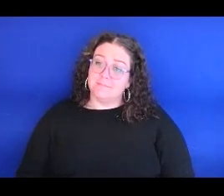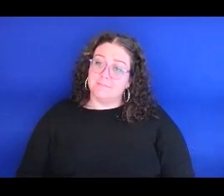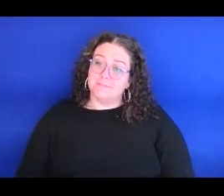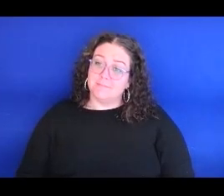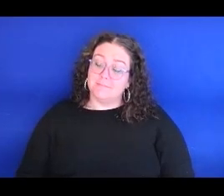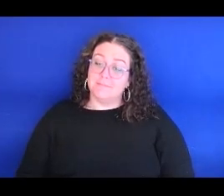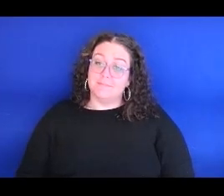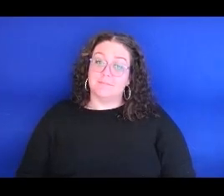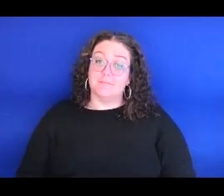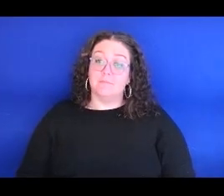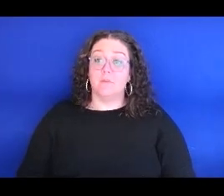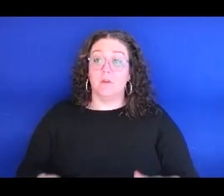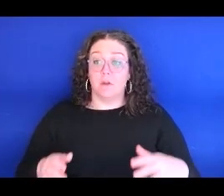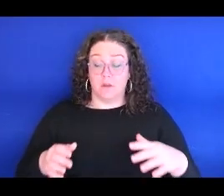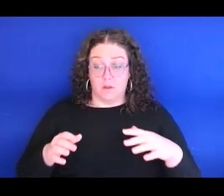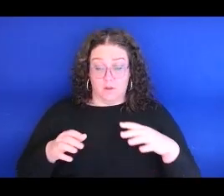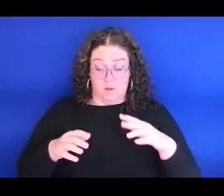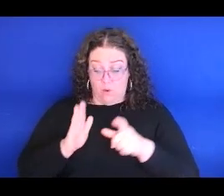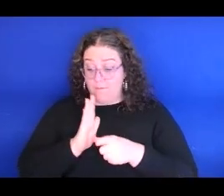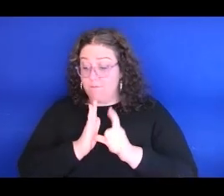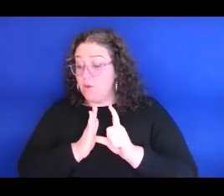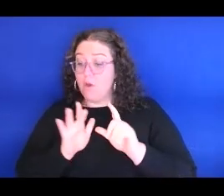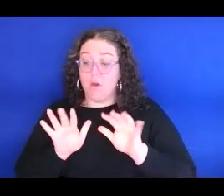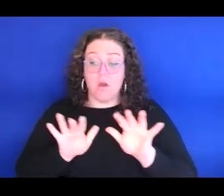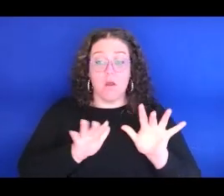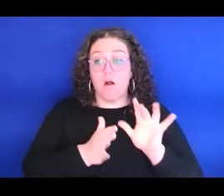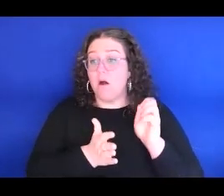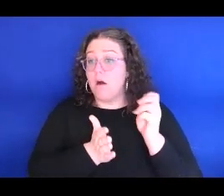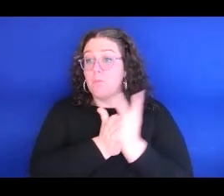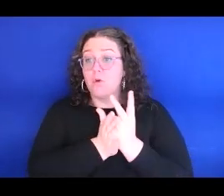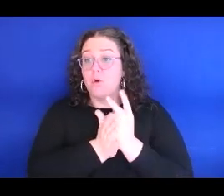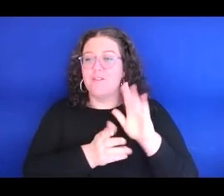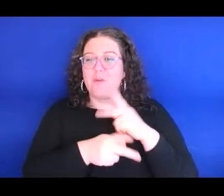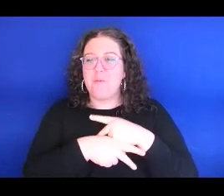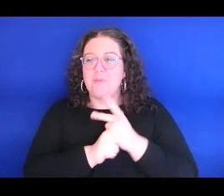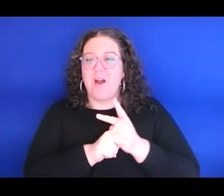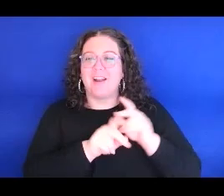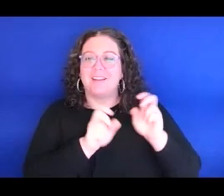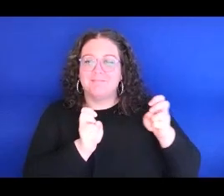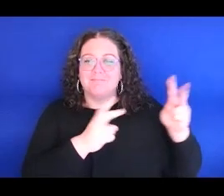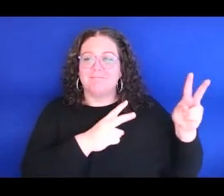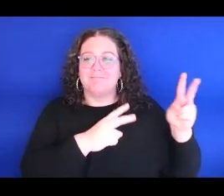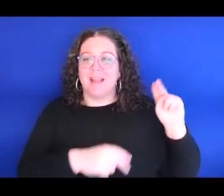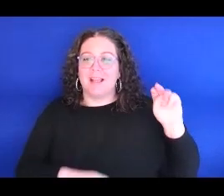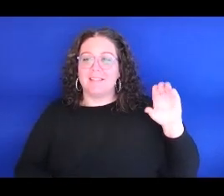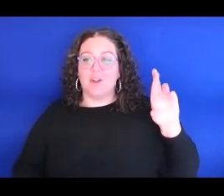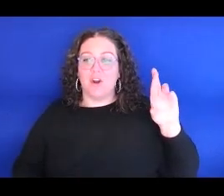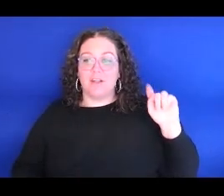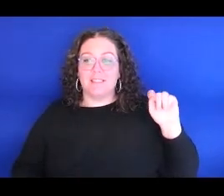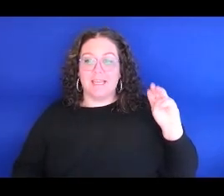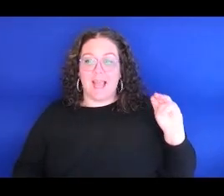After it’s approved, your product is added to the NCRTM Library and from there, it has the